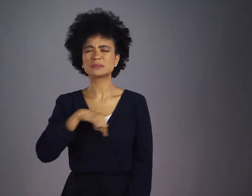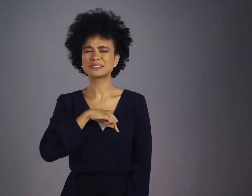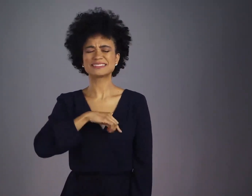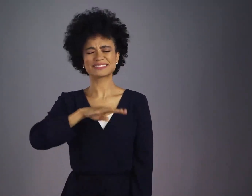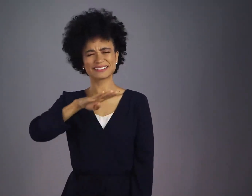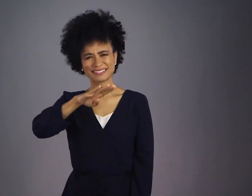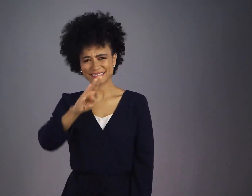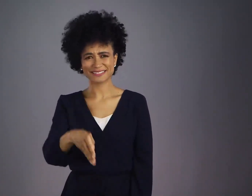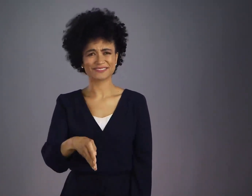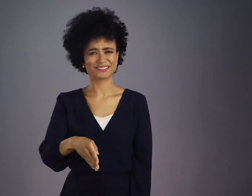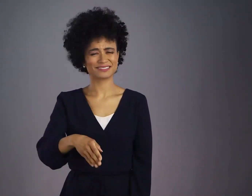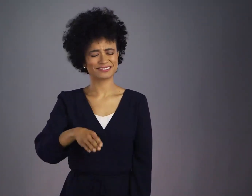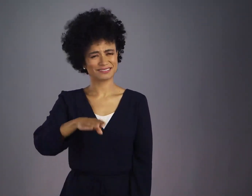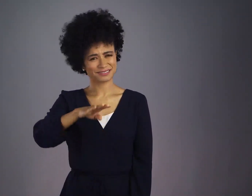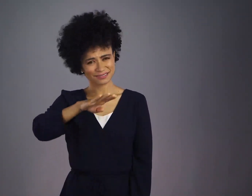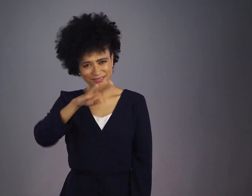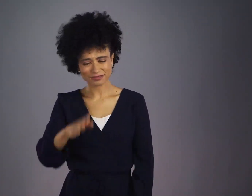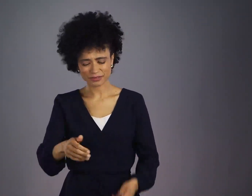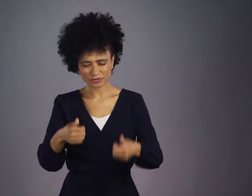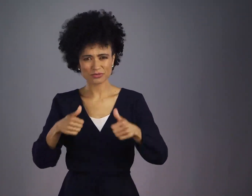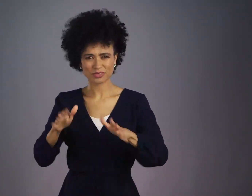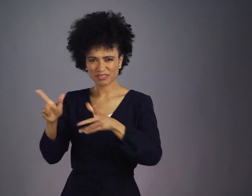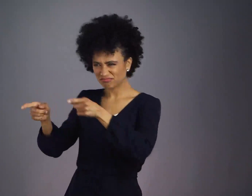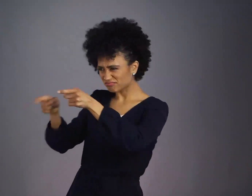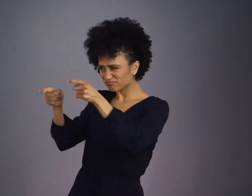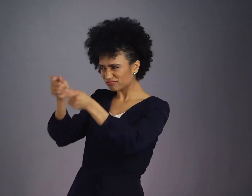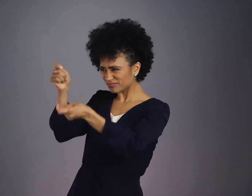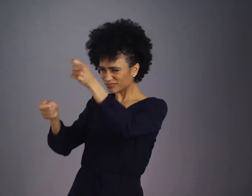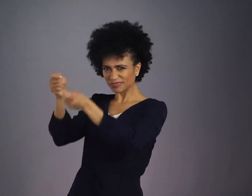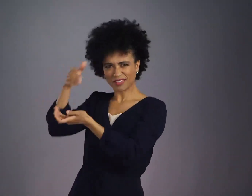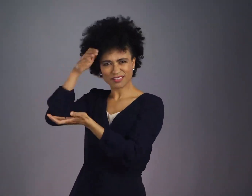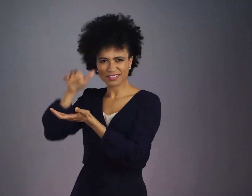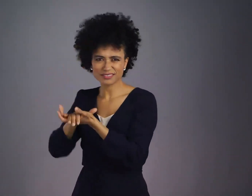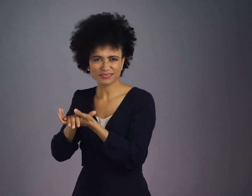We never, never try to arrange a man's life so as to shield him from temptation.